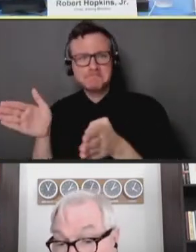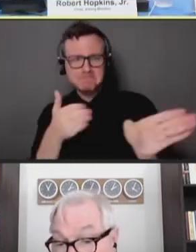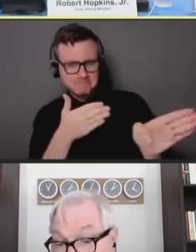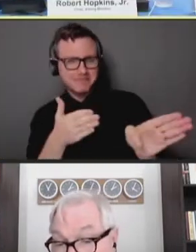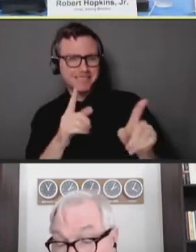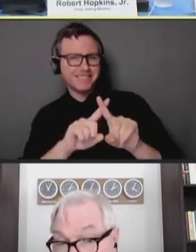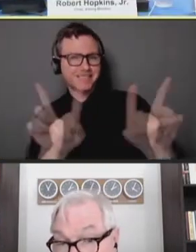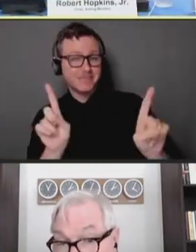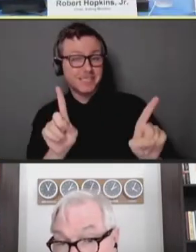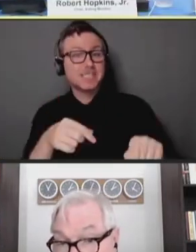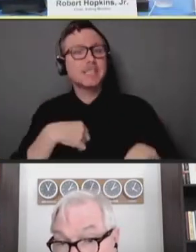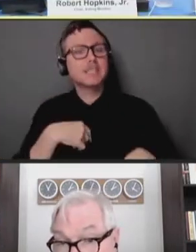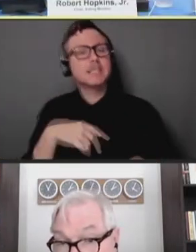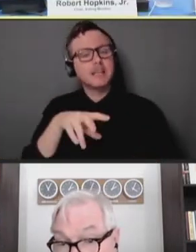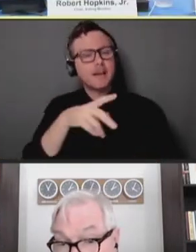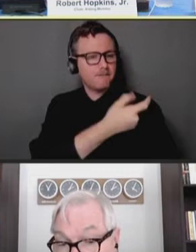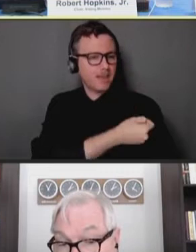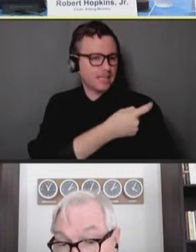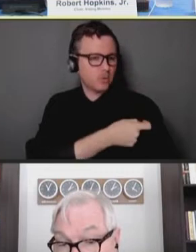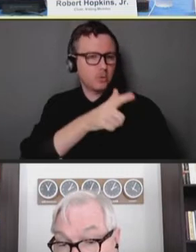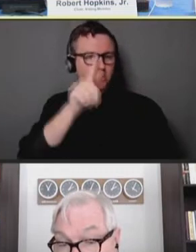Our next panel is Vaccines and Reduced Risk of Dementia.